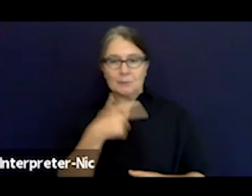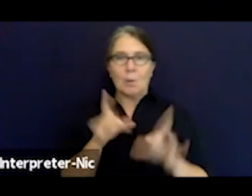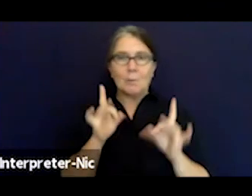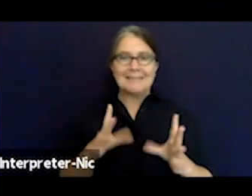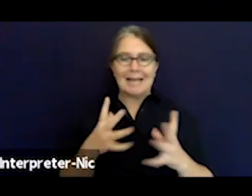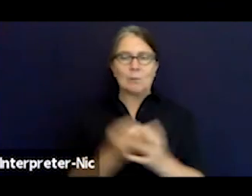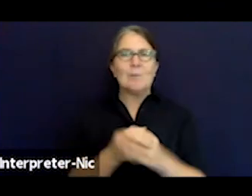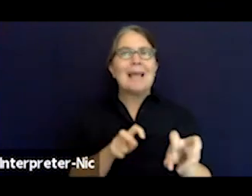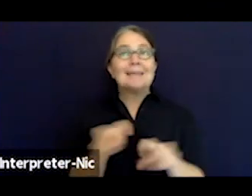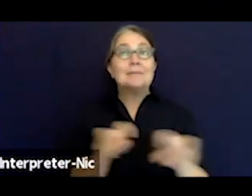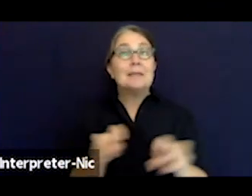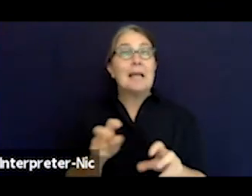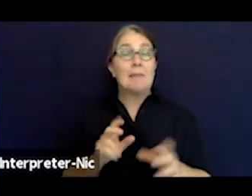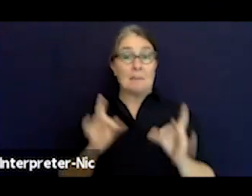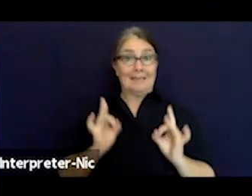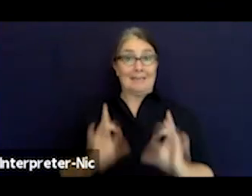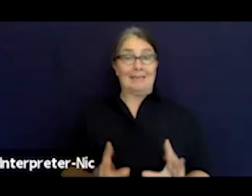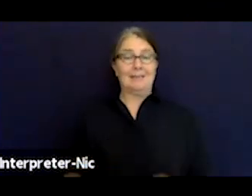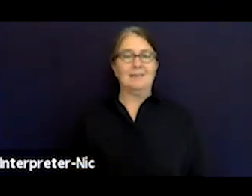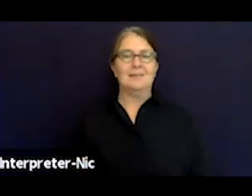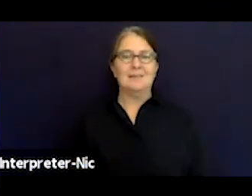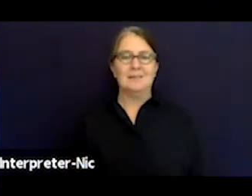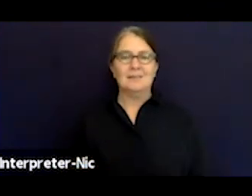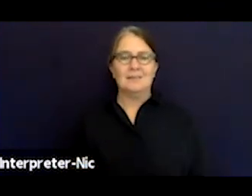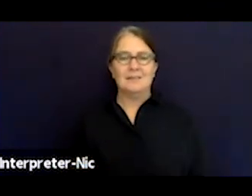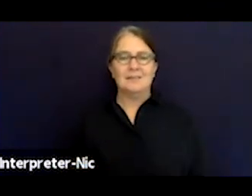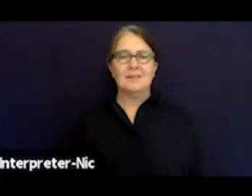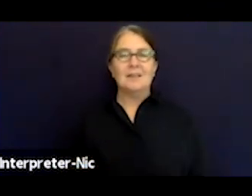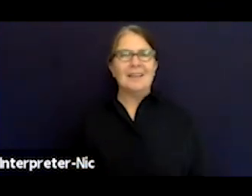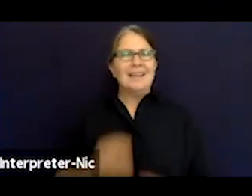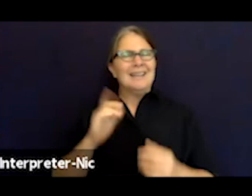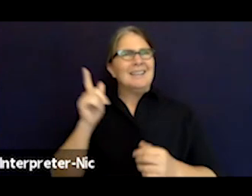for all students, assists with retention.” That’s something your campus leaders will pay attention